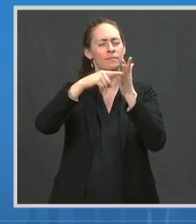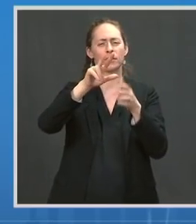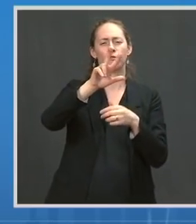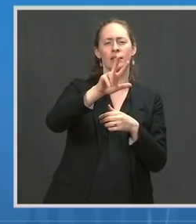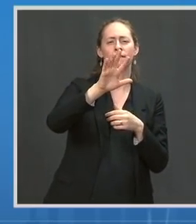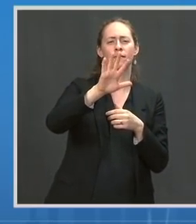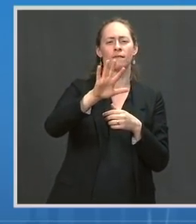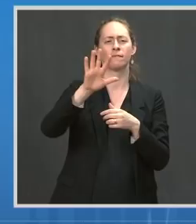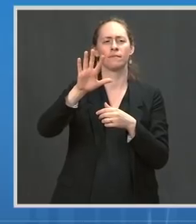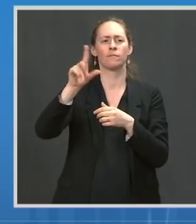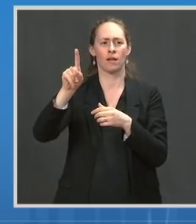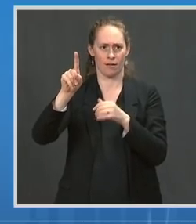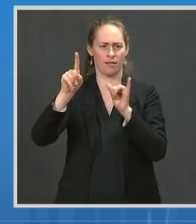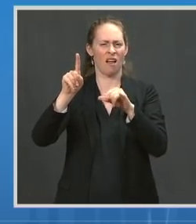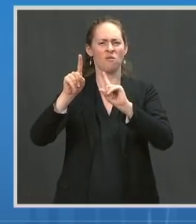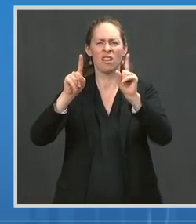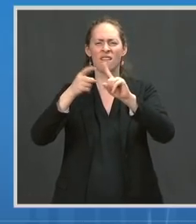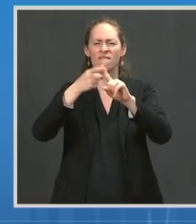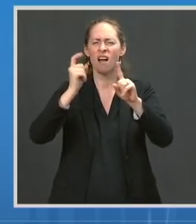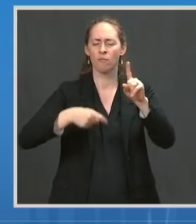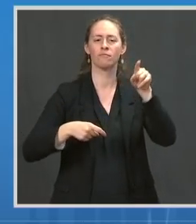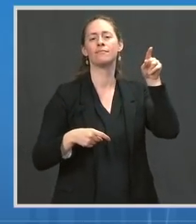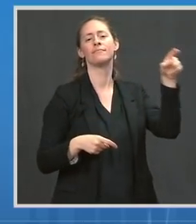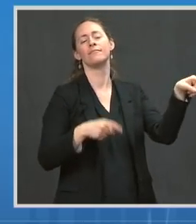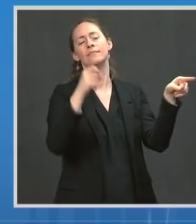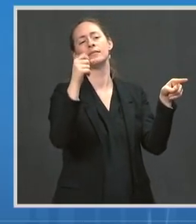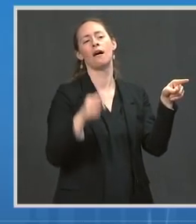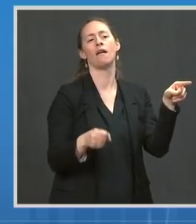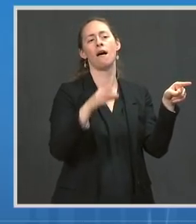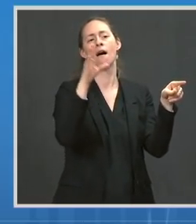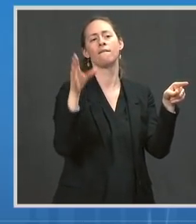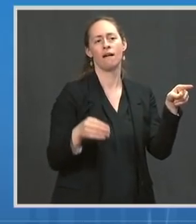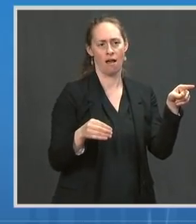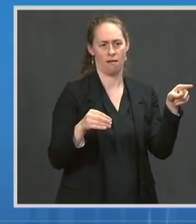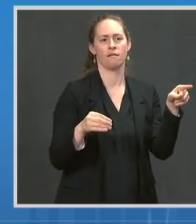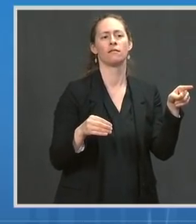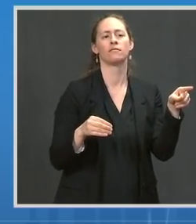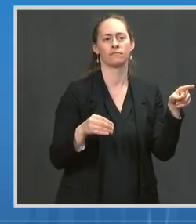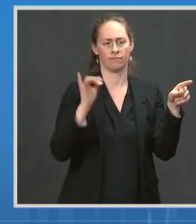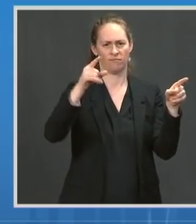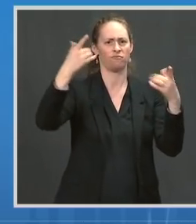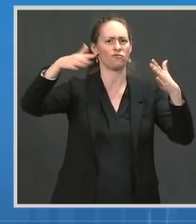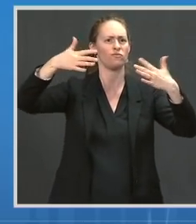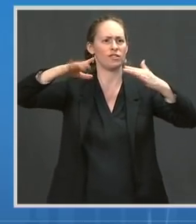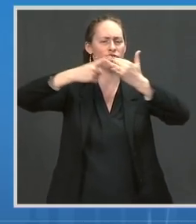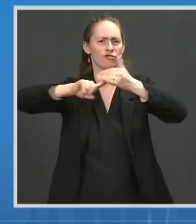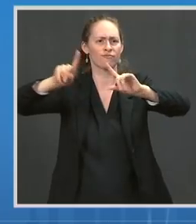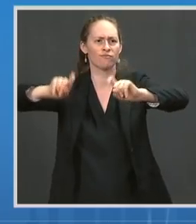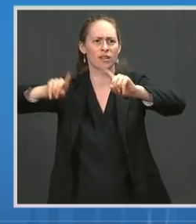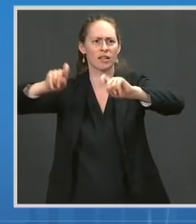So, in direct answer to your question, there are already clinical trial looking at both the safety of it, obviously,